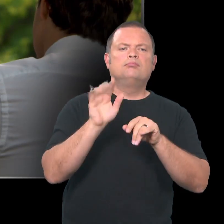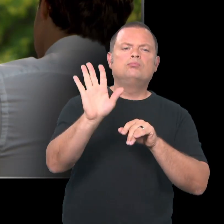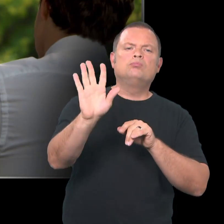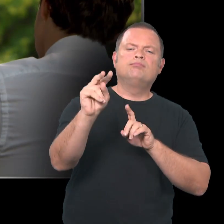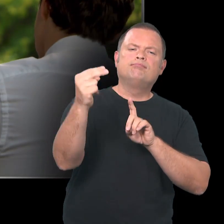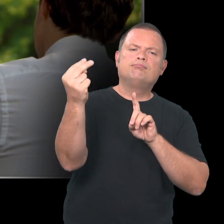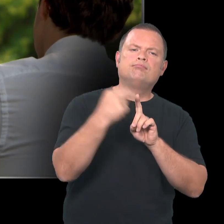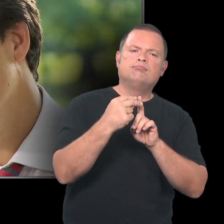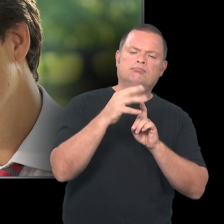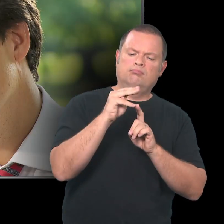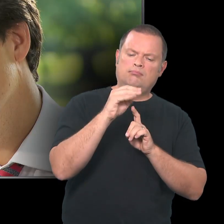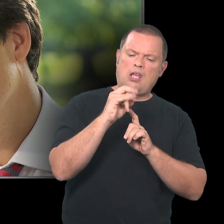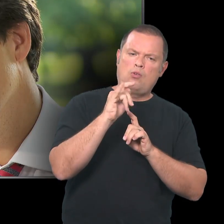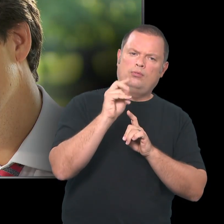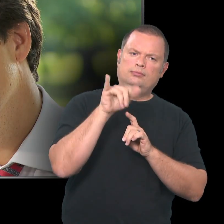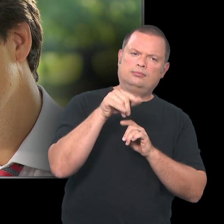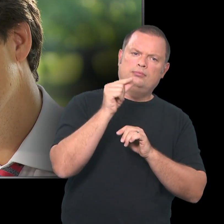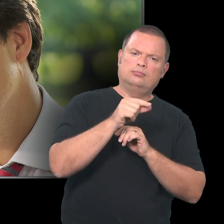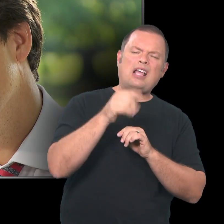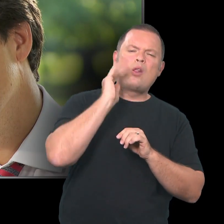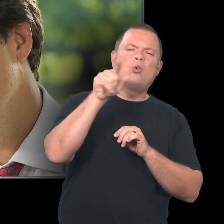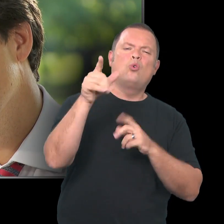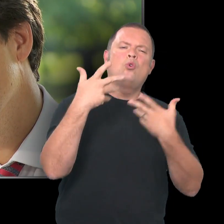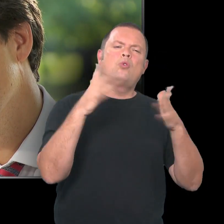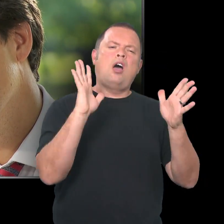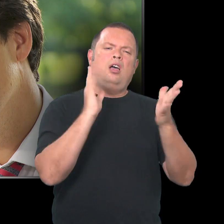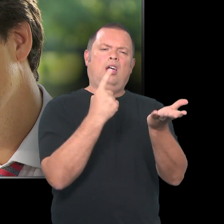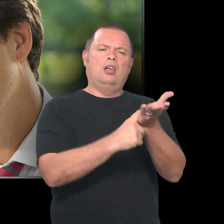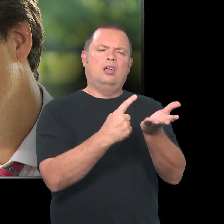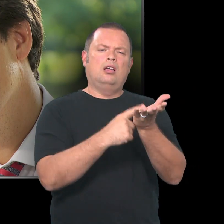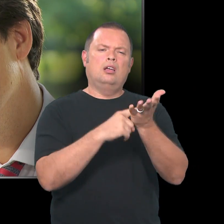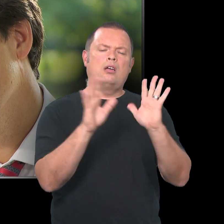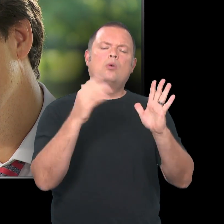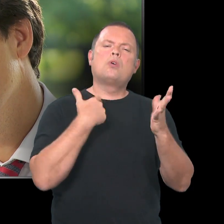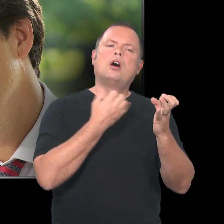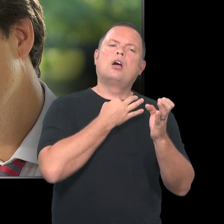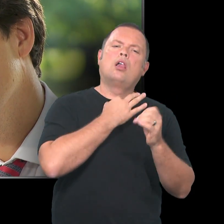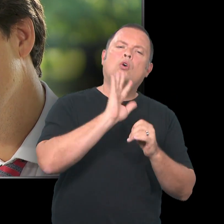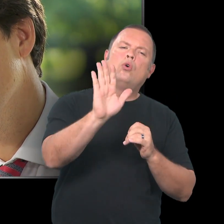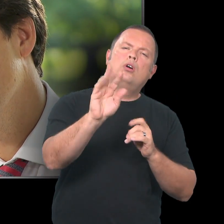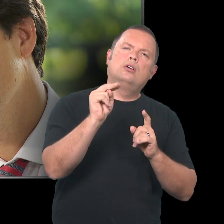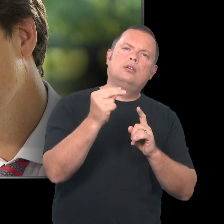So let's have the minority government discussion. And I know you don't like to go there.